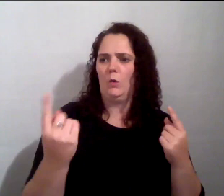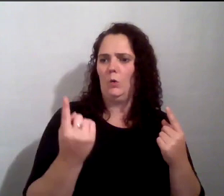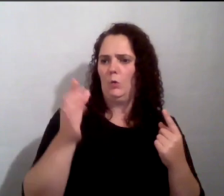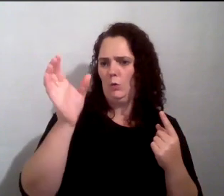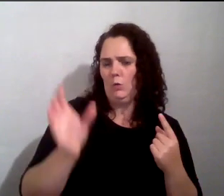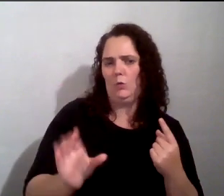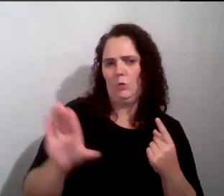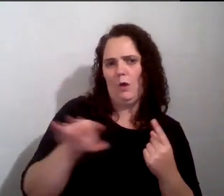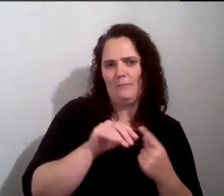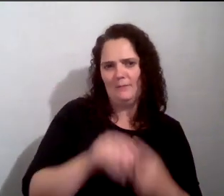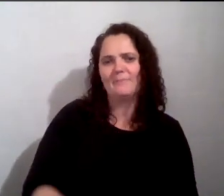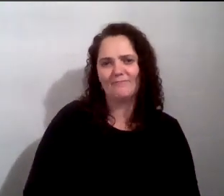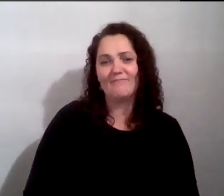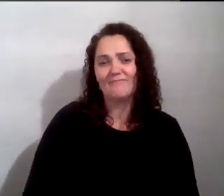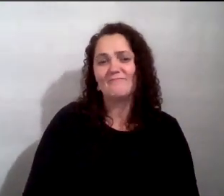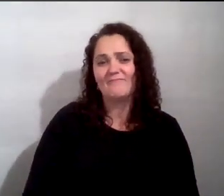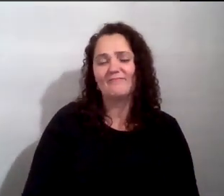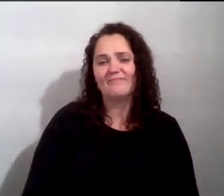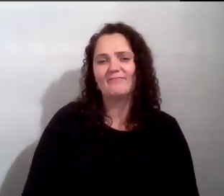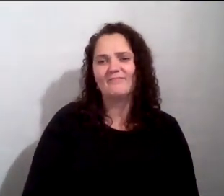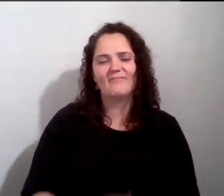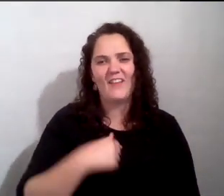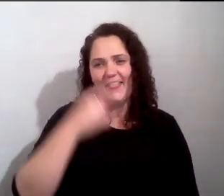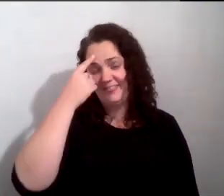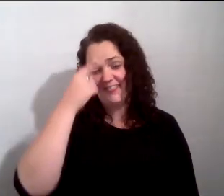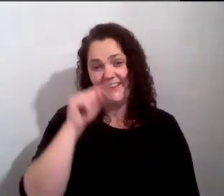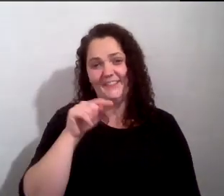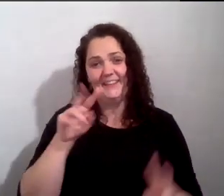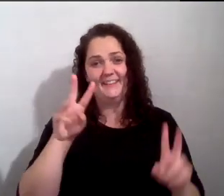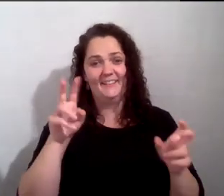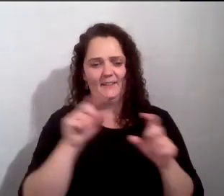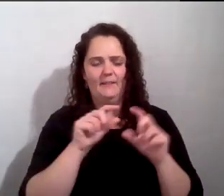statement and sentiment is absolutely at play within this